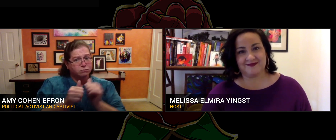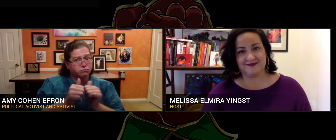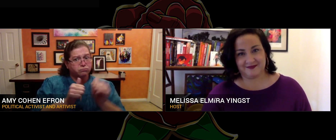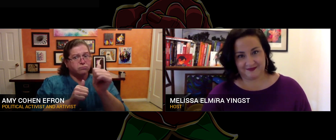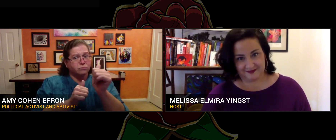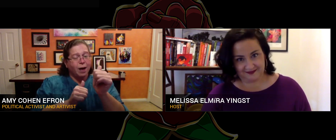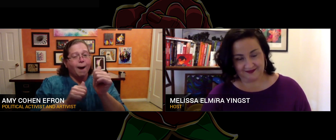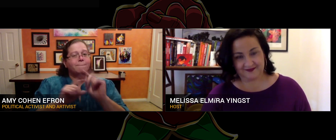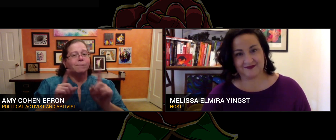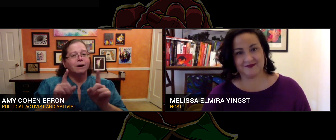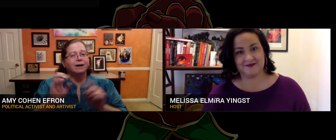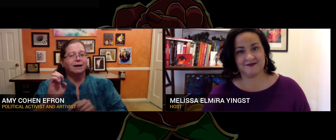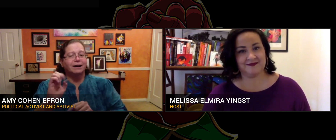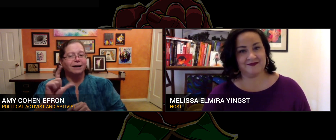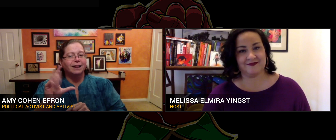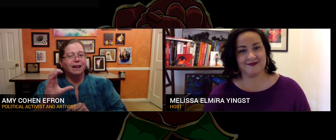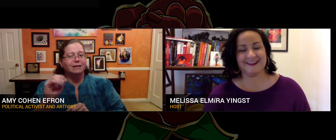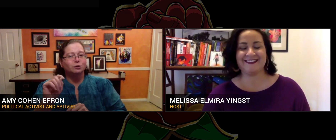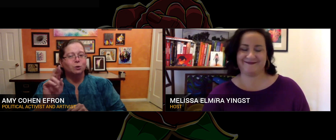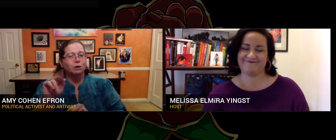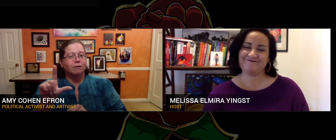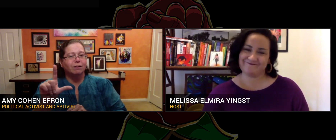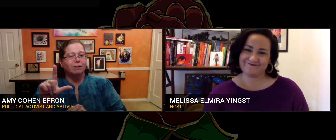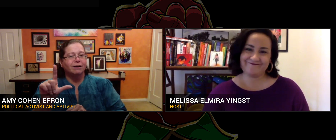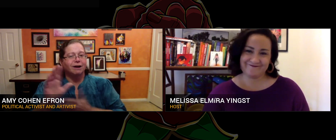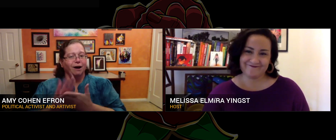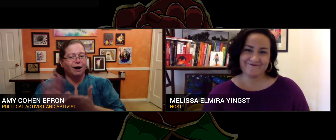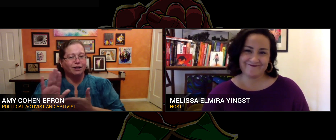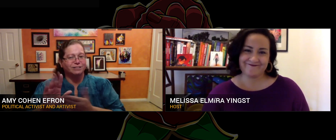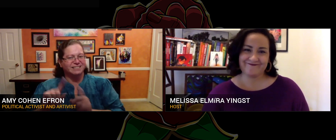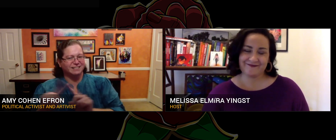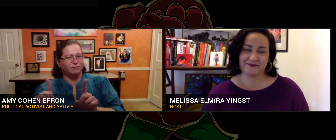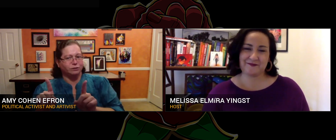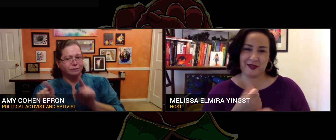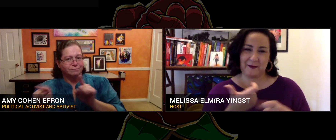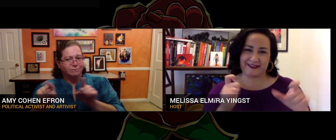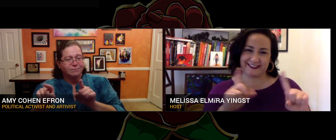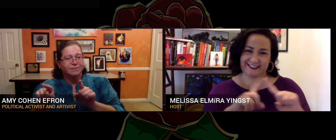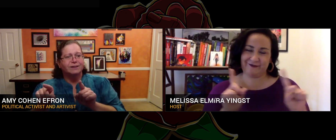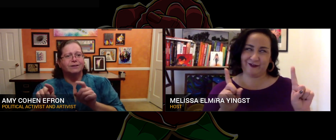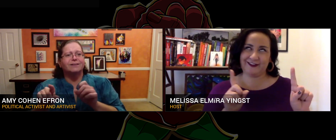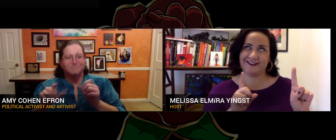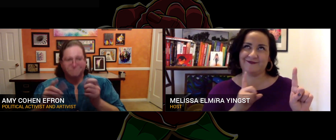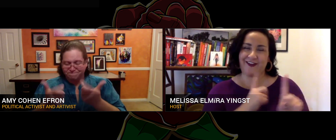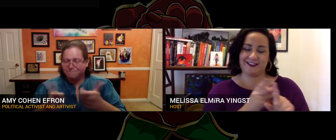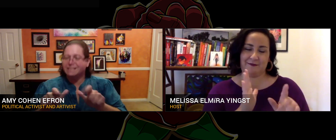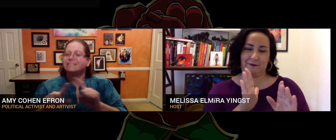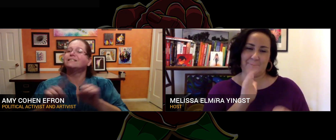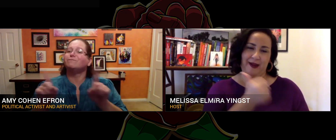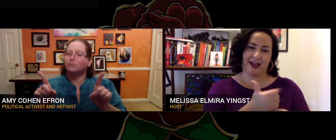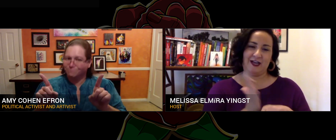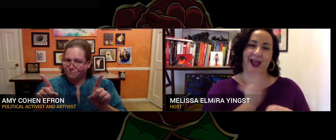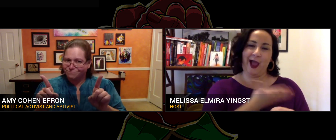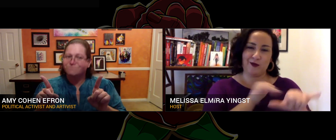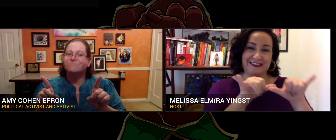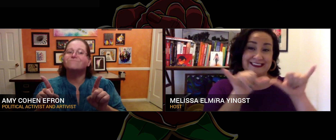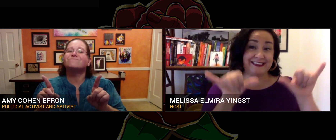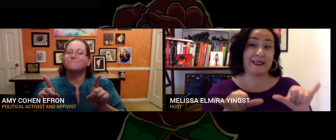Hillary won that, but the electoral college, which is different. A big difference.